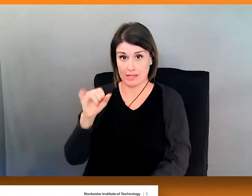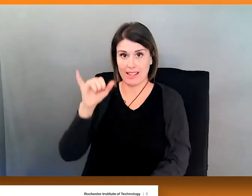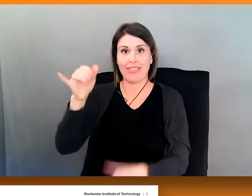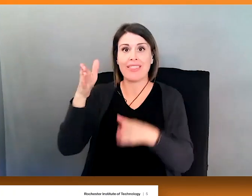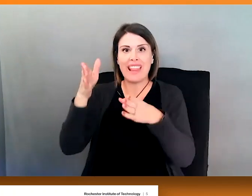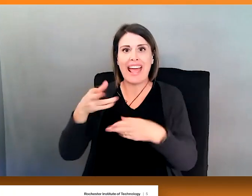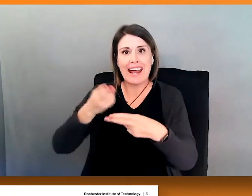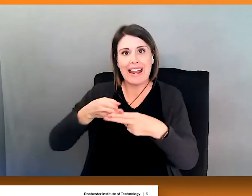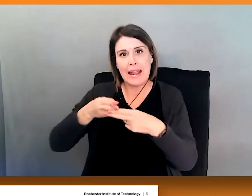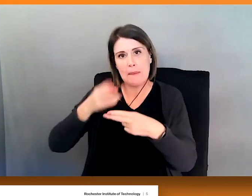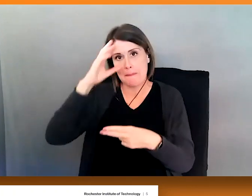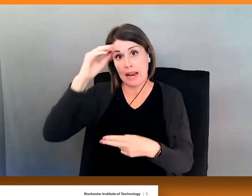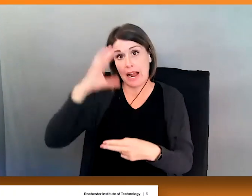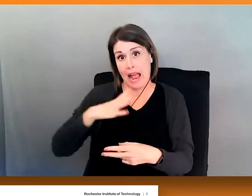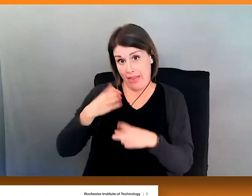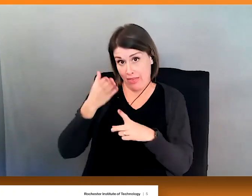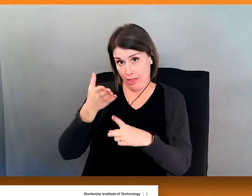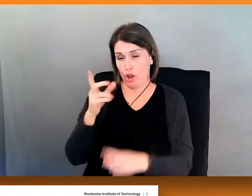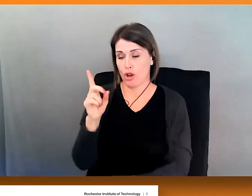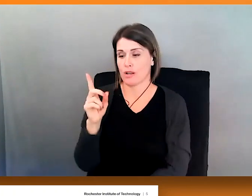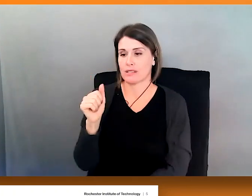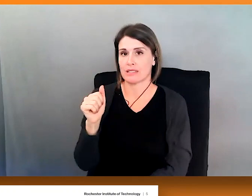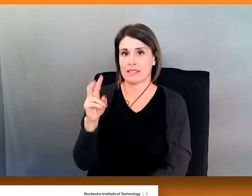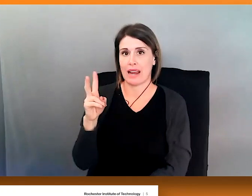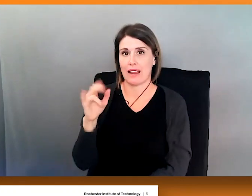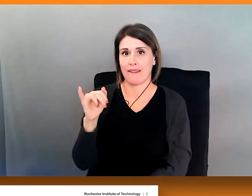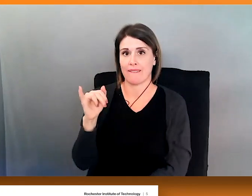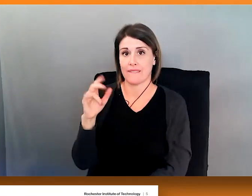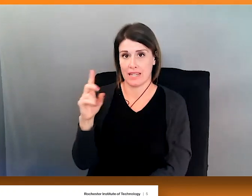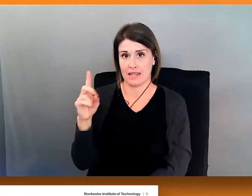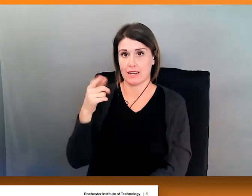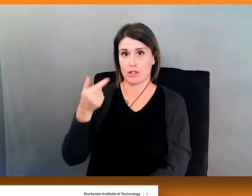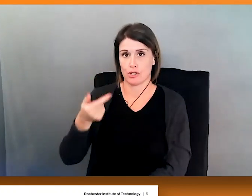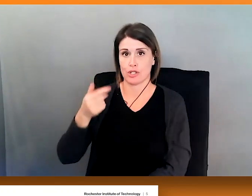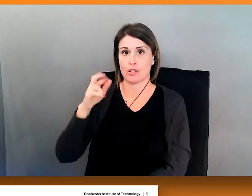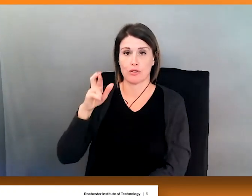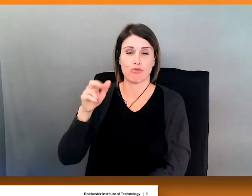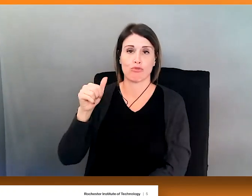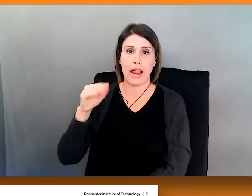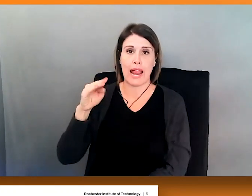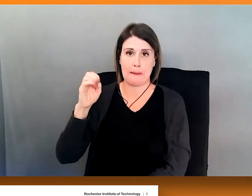and his name is David Grames-- G-R-A-M-E-S.